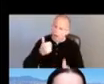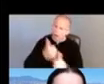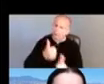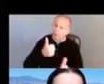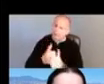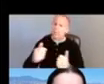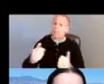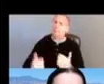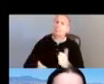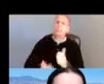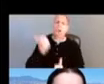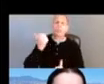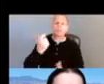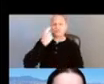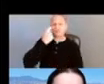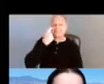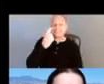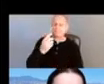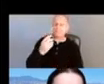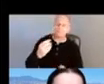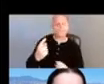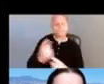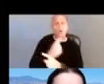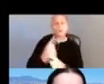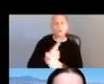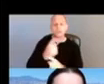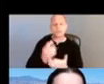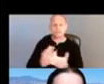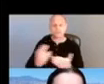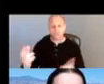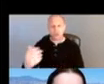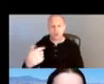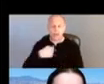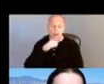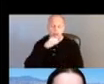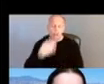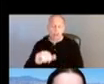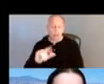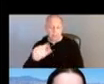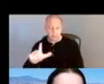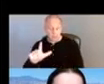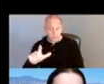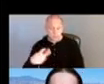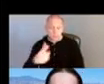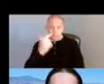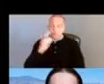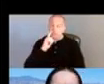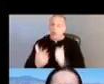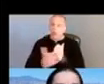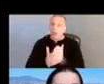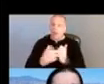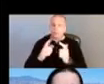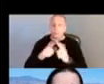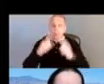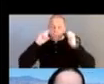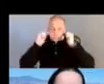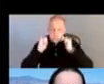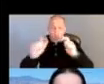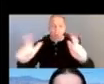resources. I love the tool so much. It is helpful to literally anyone. Regard of of